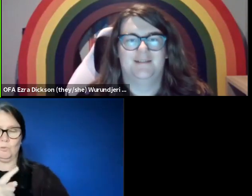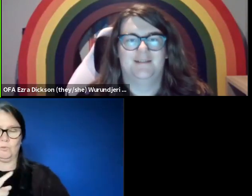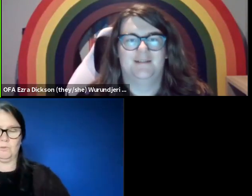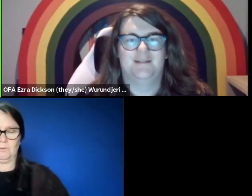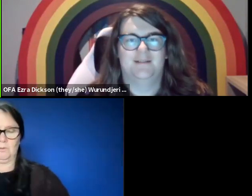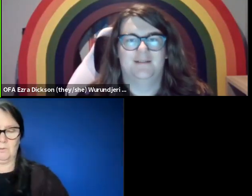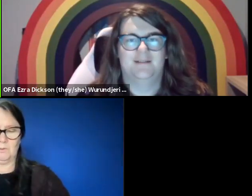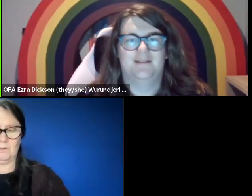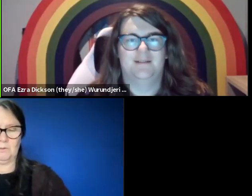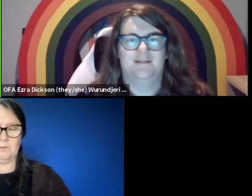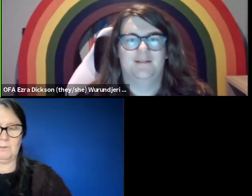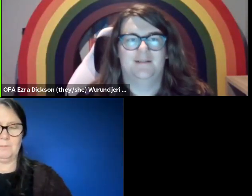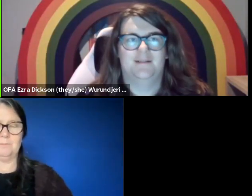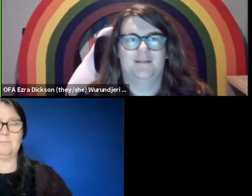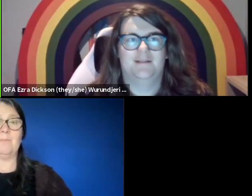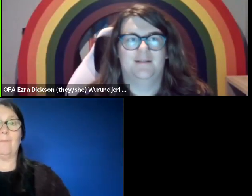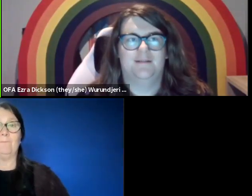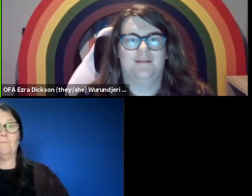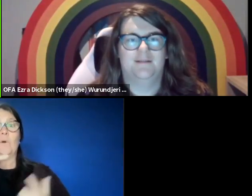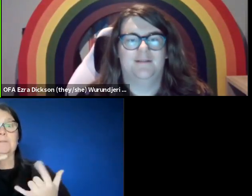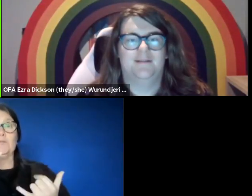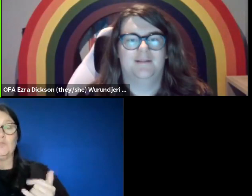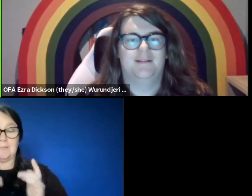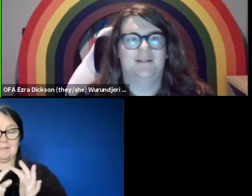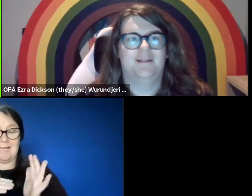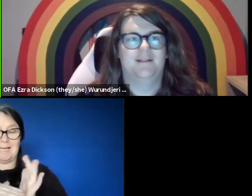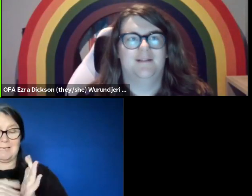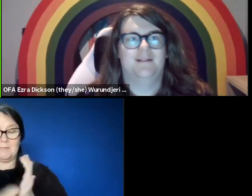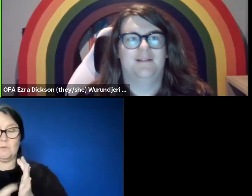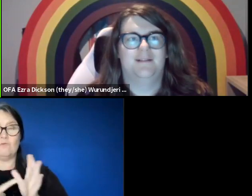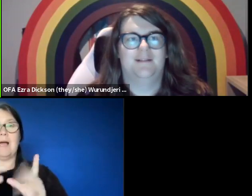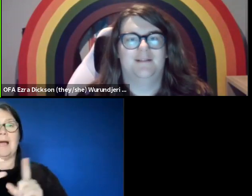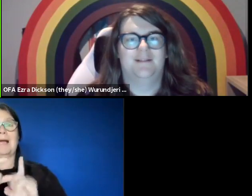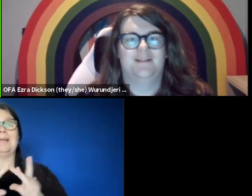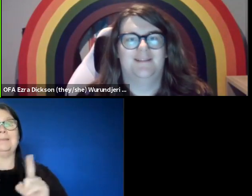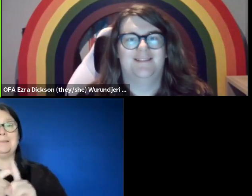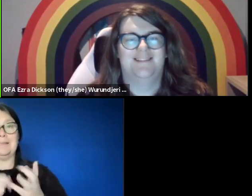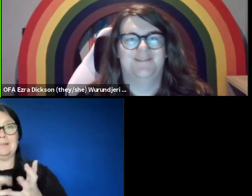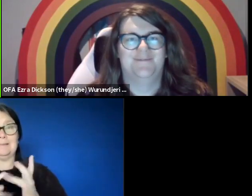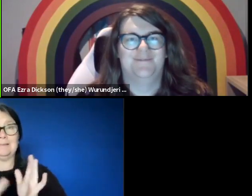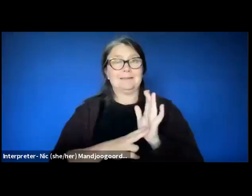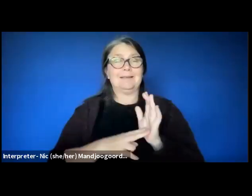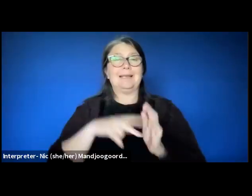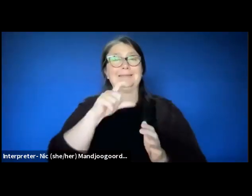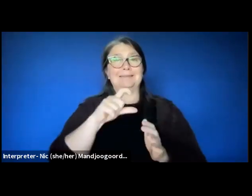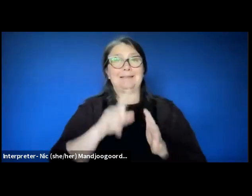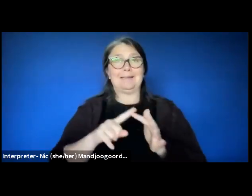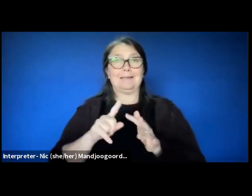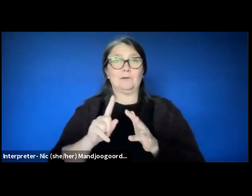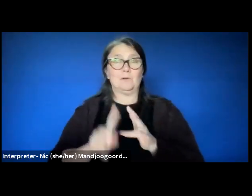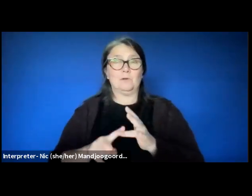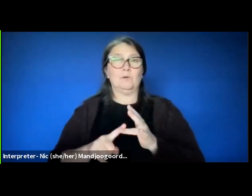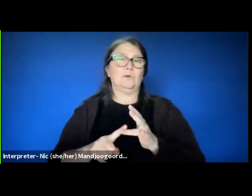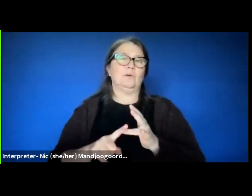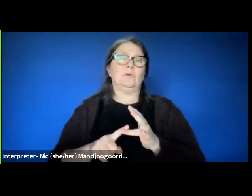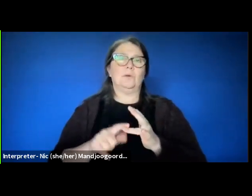our first category changemaker of the year. prior proudly sponsored by West proudly sponsored by Westpac. Here's our first judge, as we Dixon Here's our first judge, as we Dixon, Chief Marketing Officer for out for us.